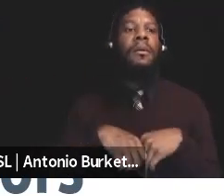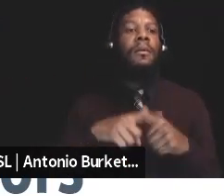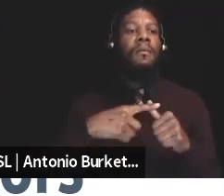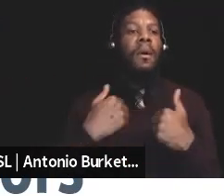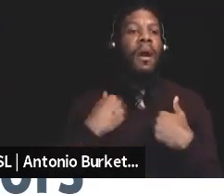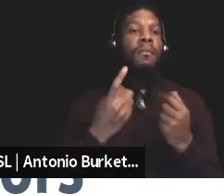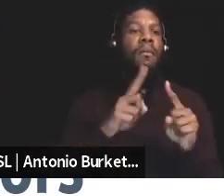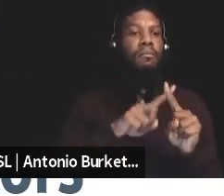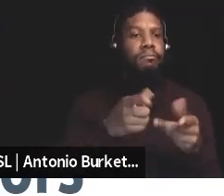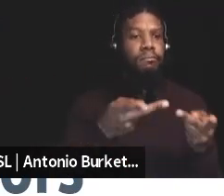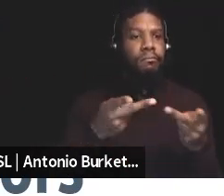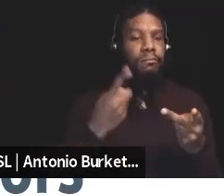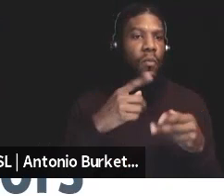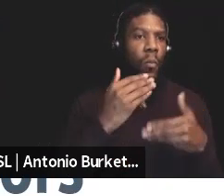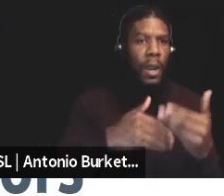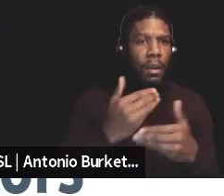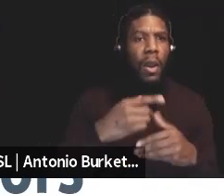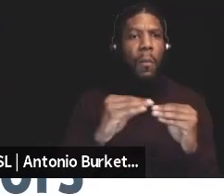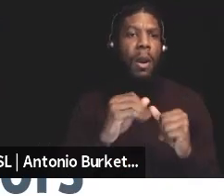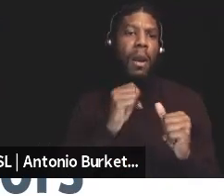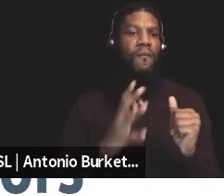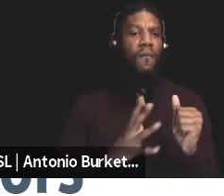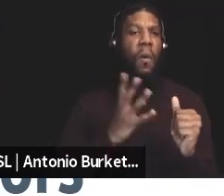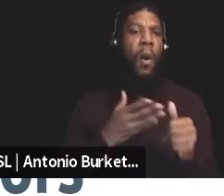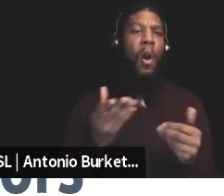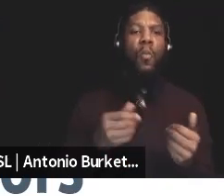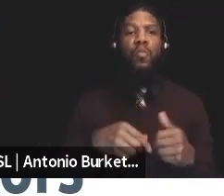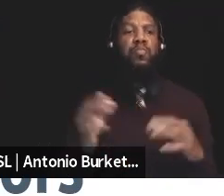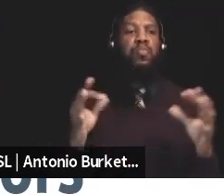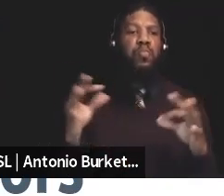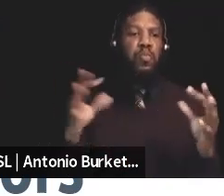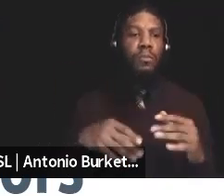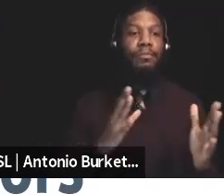with one another in more informal avenues. The Collaborative Paper Review Group was created and